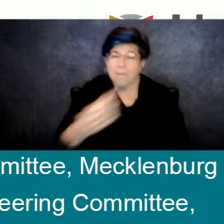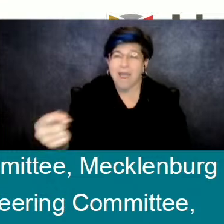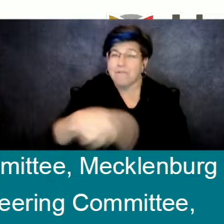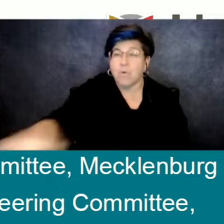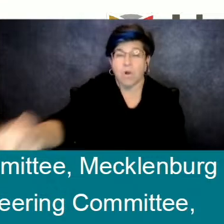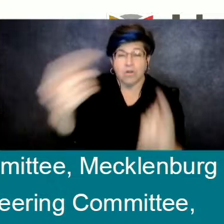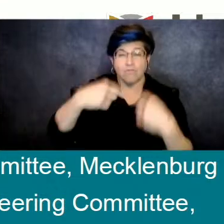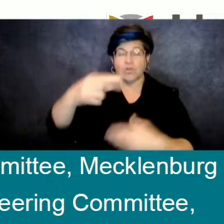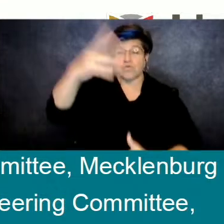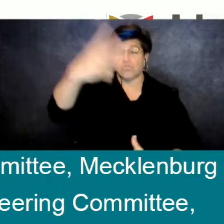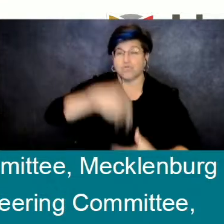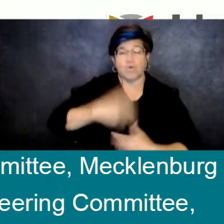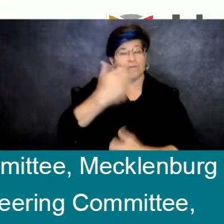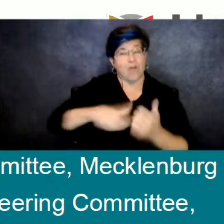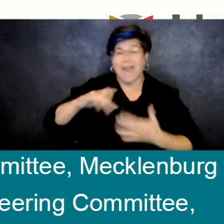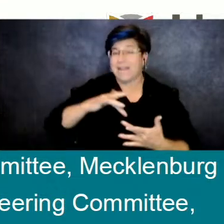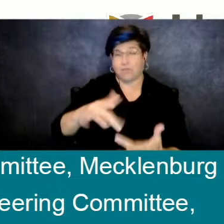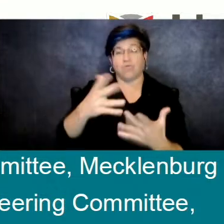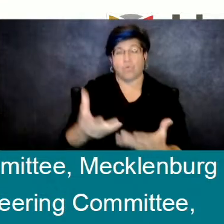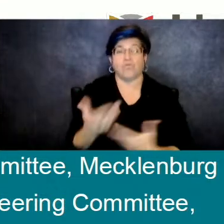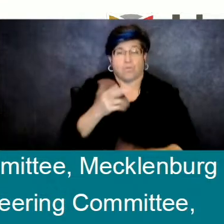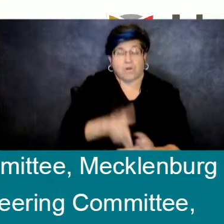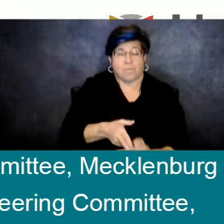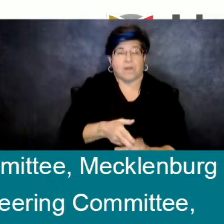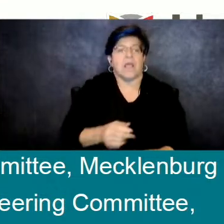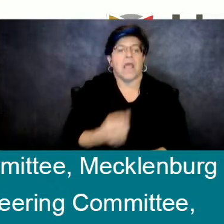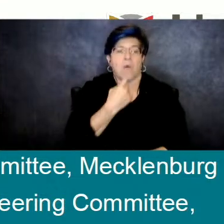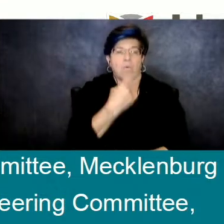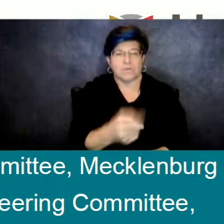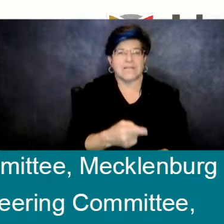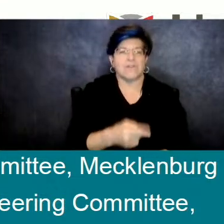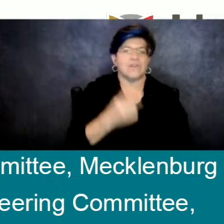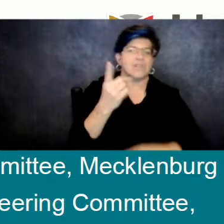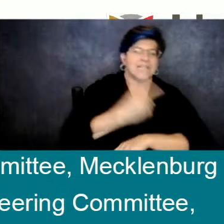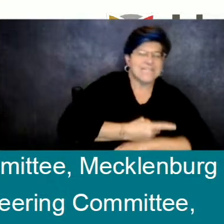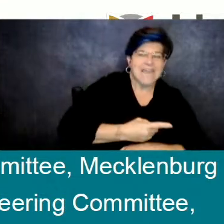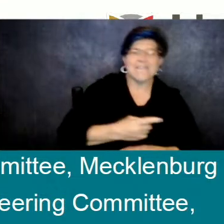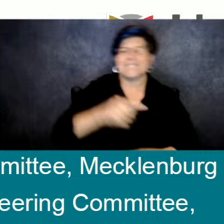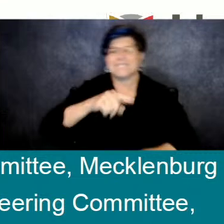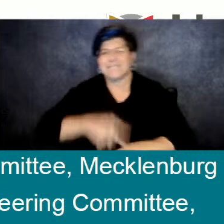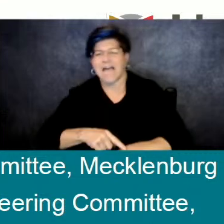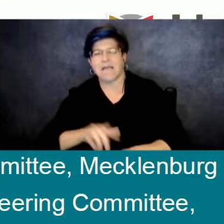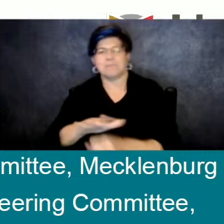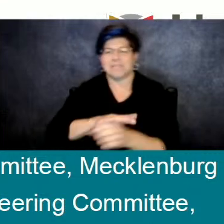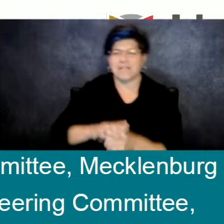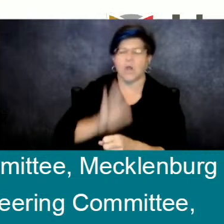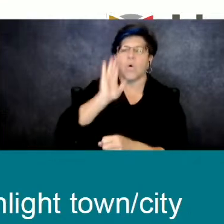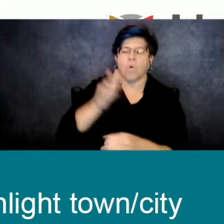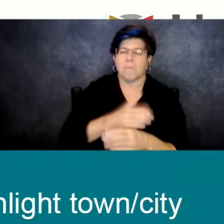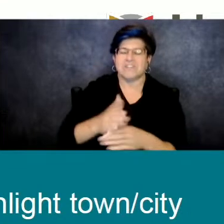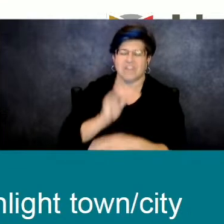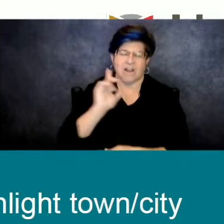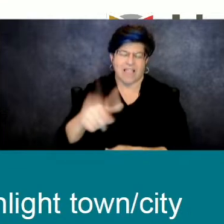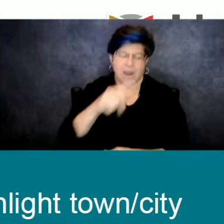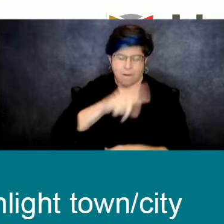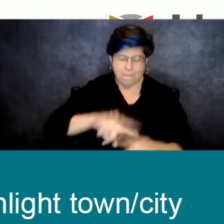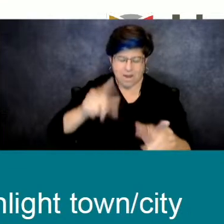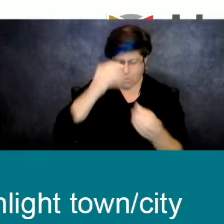WE WELCOME EACH OF YOU TO JOIN AS WELL FOR ANY OF THE TOURS YOU WANT TO PARTICIPATE IN AND